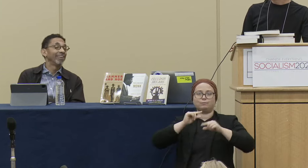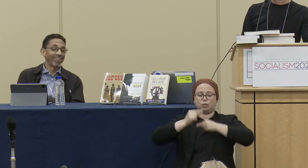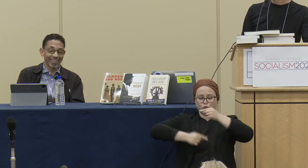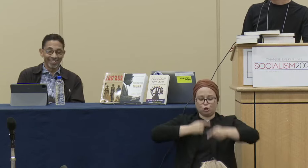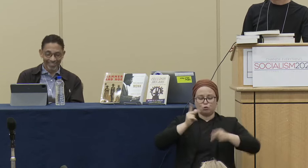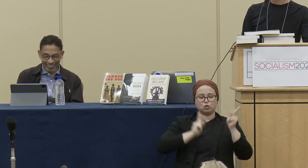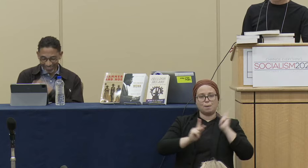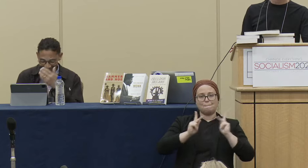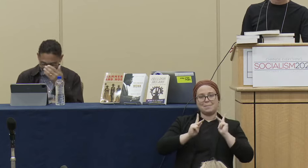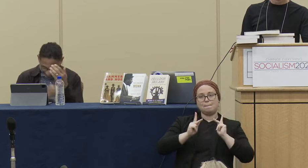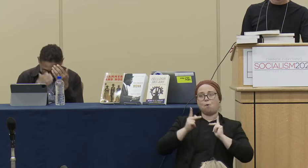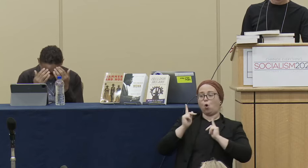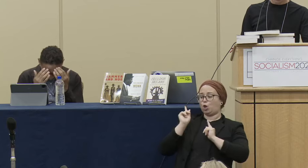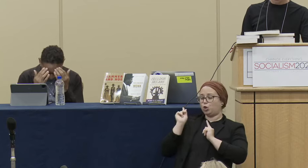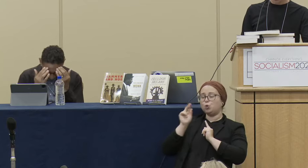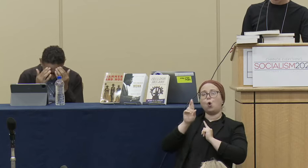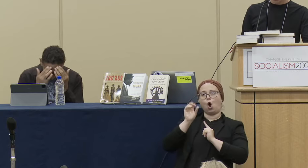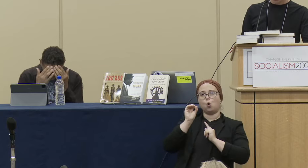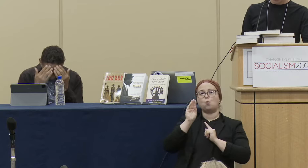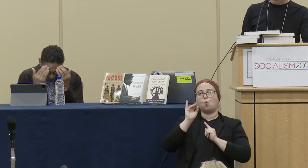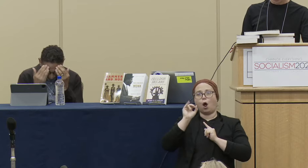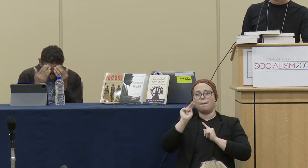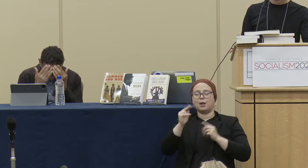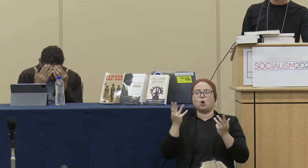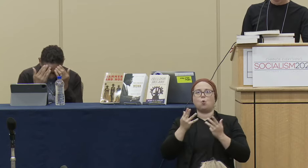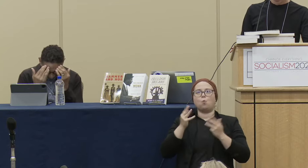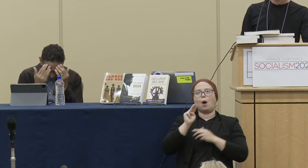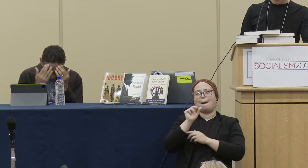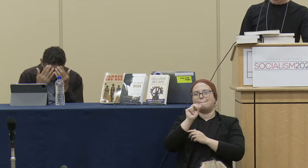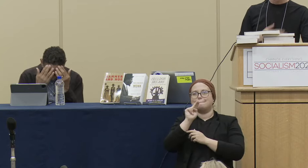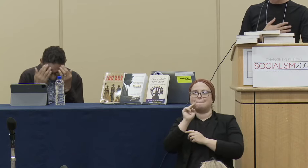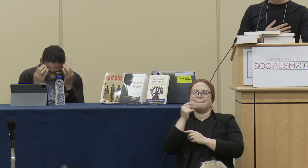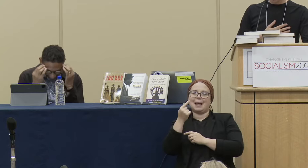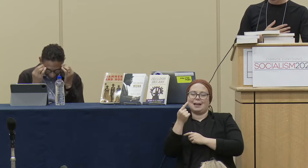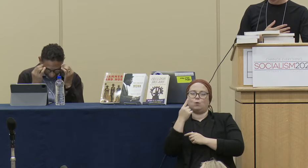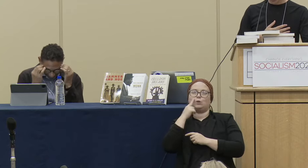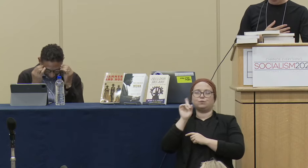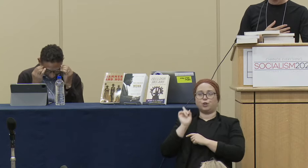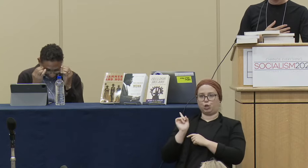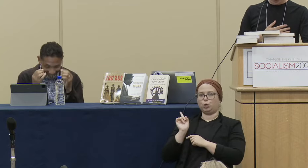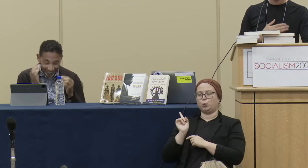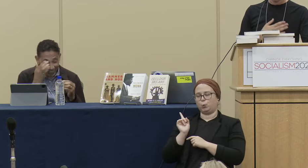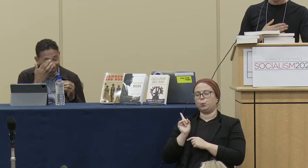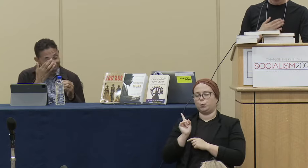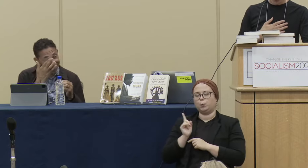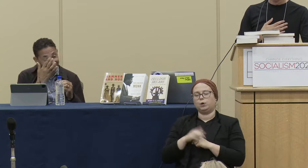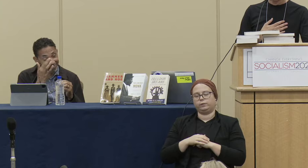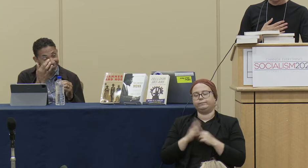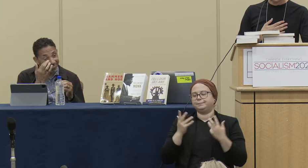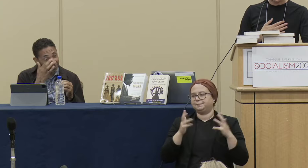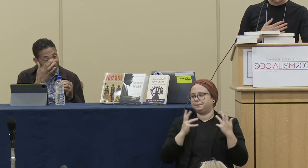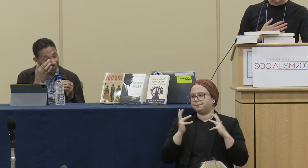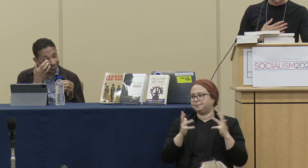And for a generation of people, you are, Robin, what Manning Marable is to you. And I want to say how special that is.